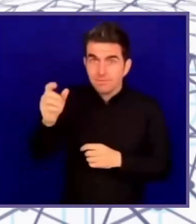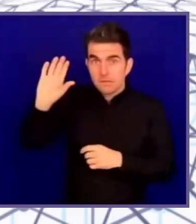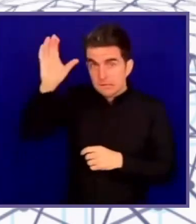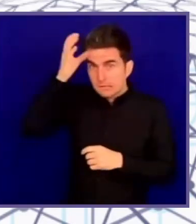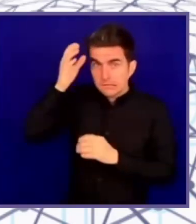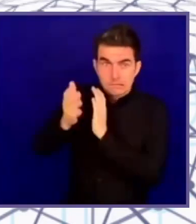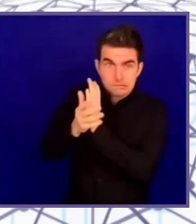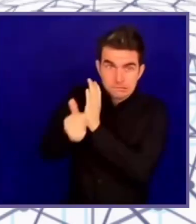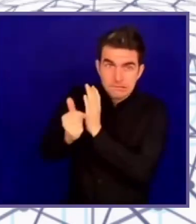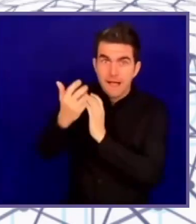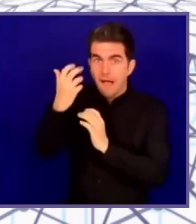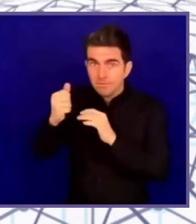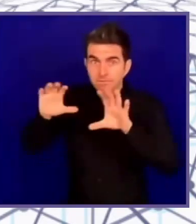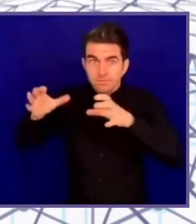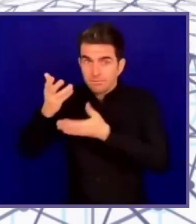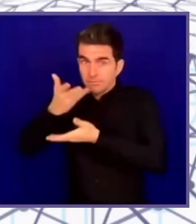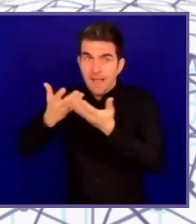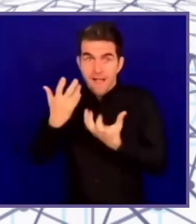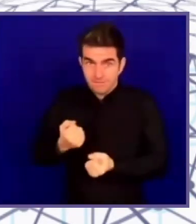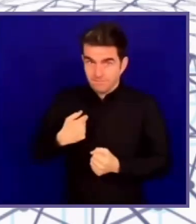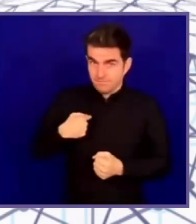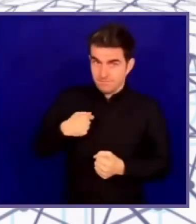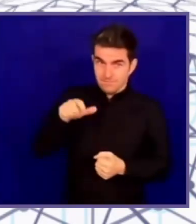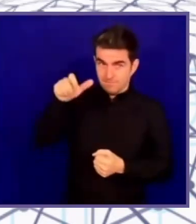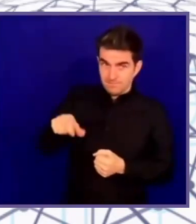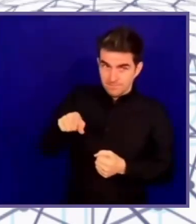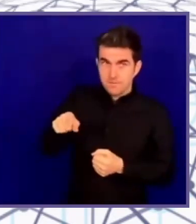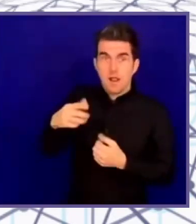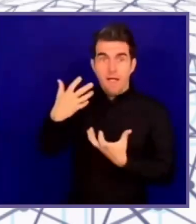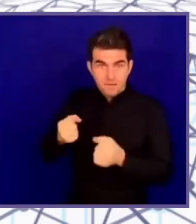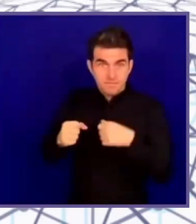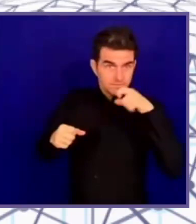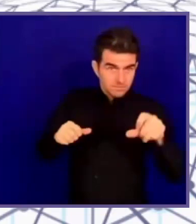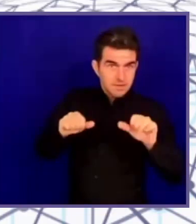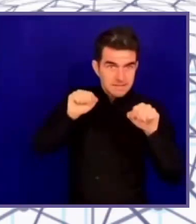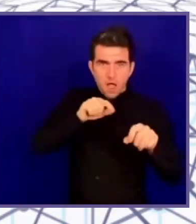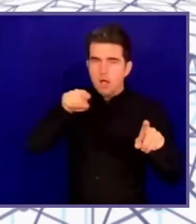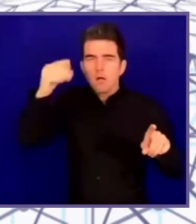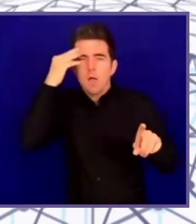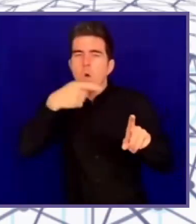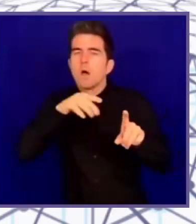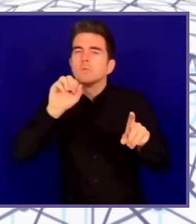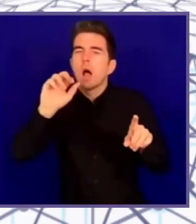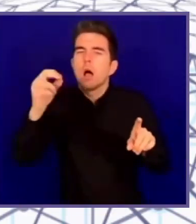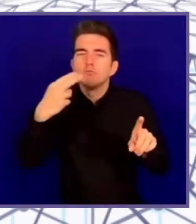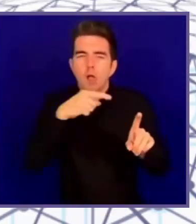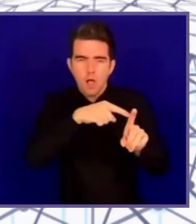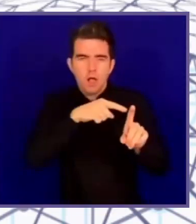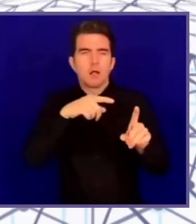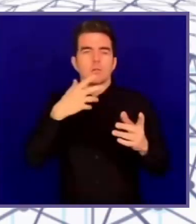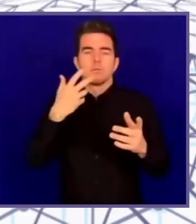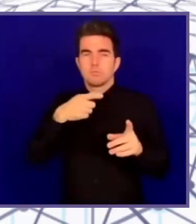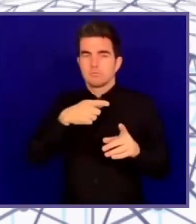Sarah is equal. She's got amazing work. And we've got someone with C three C for spinal injury we've